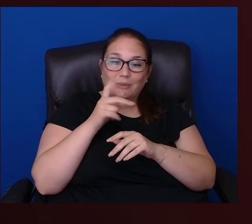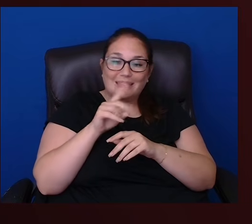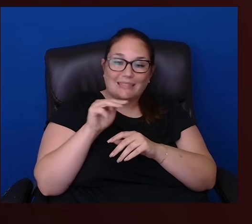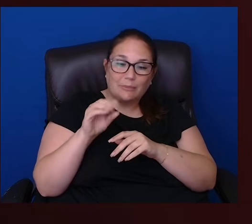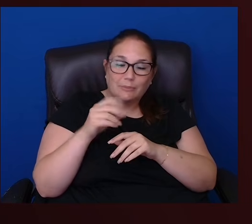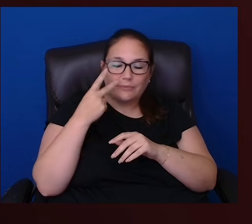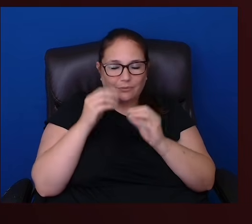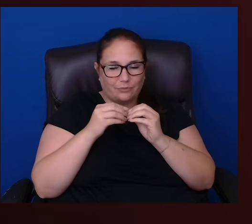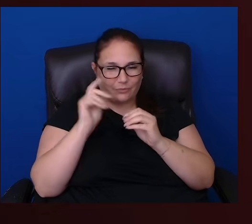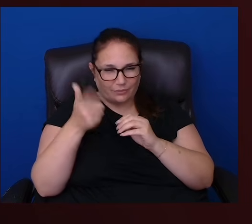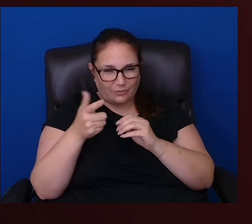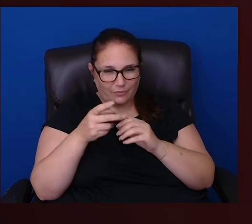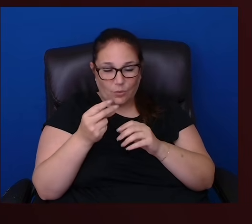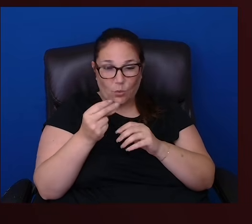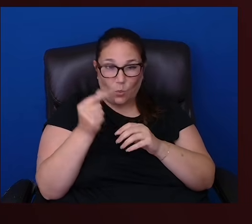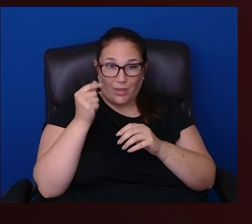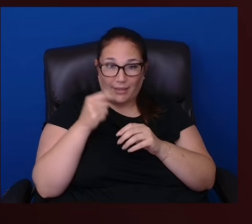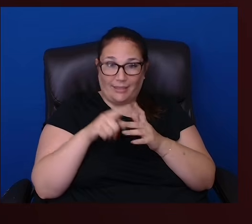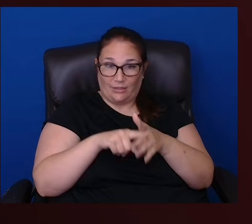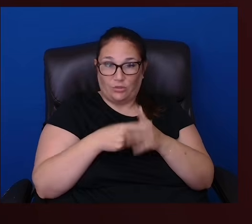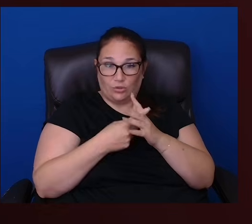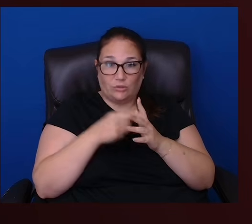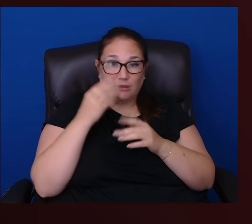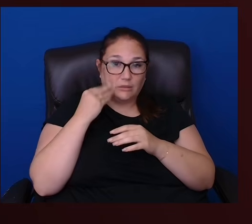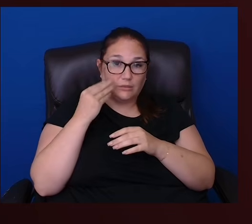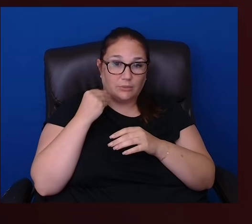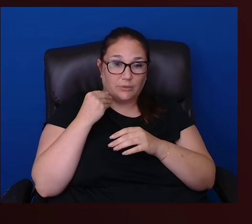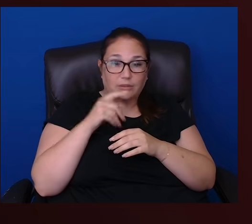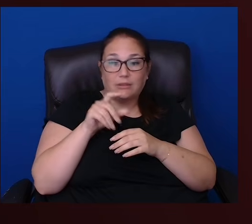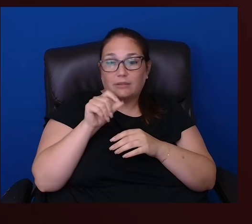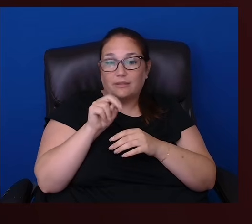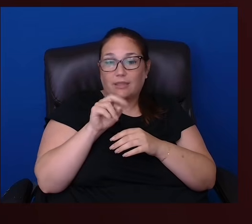the quick getting started experience. So, if I say ".NET new"